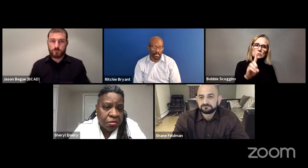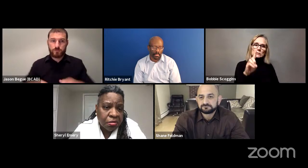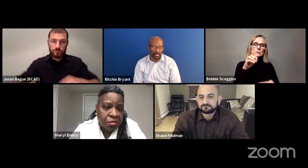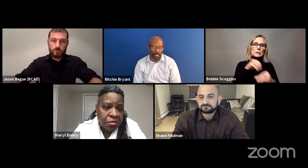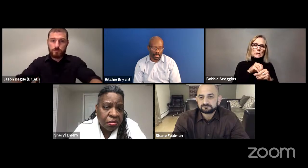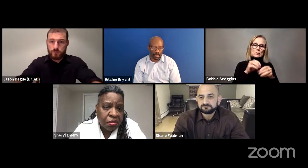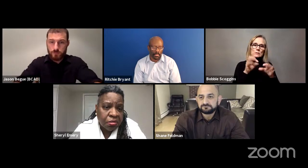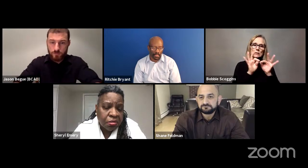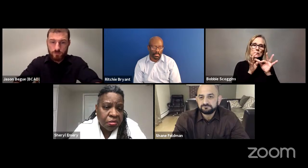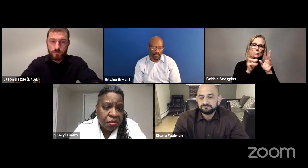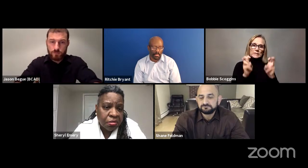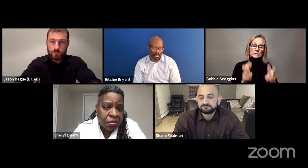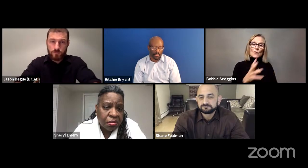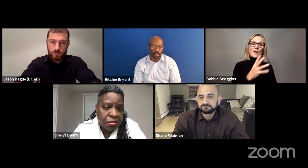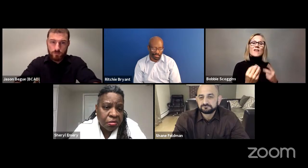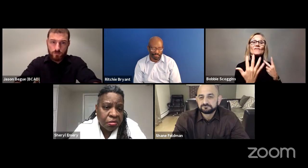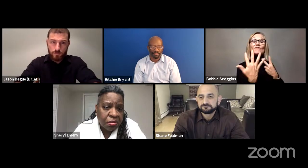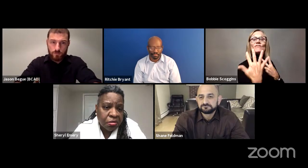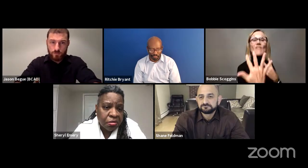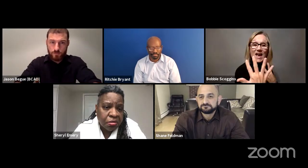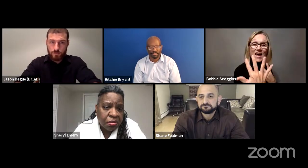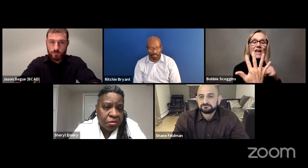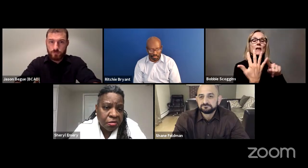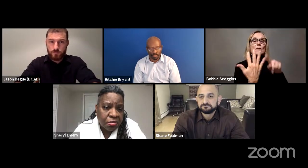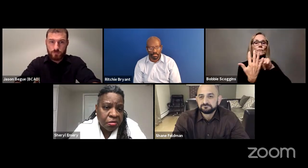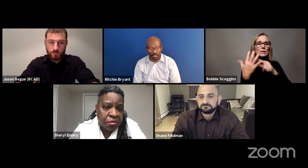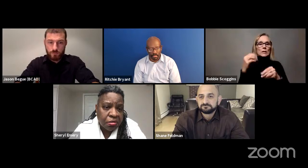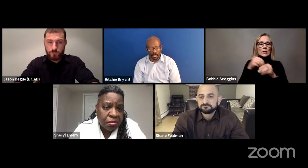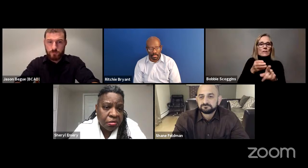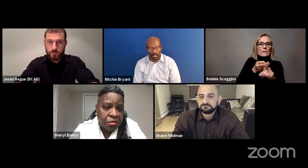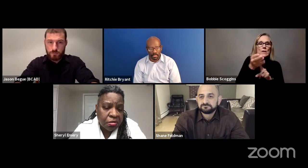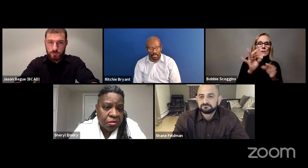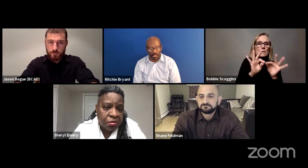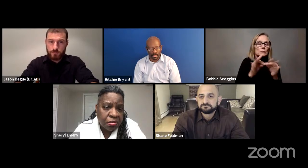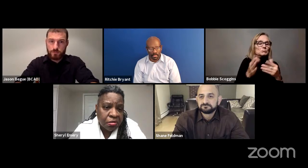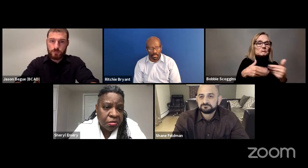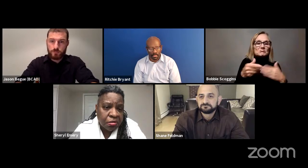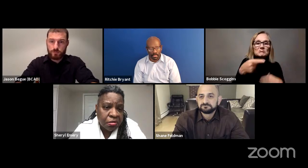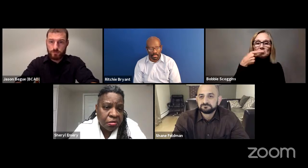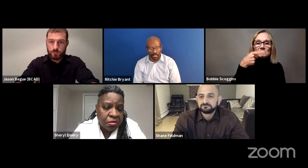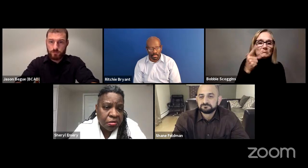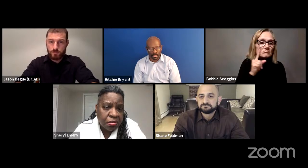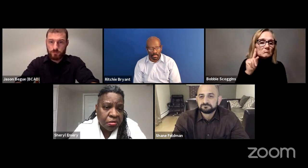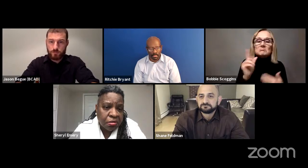have to be well versed ‑‑ one has to be a well‑versed Deaf person, and one has